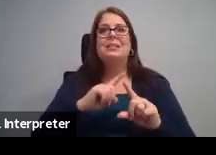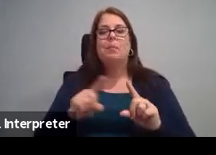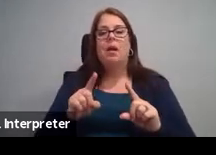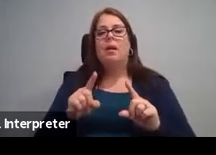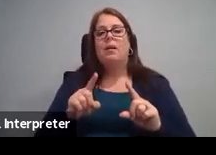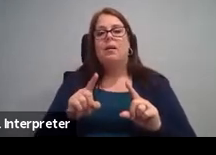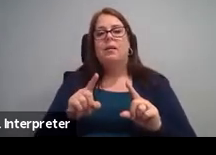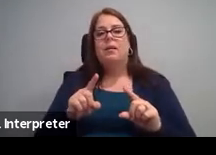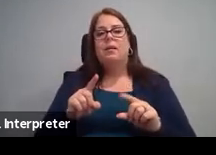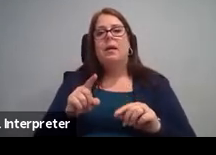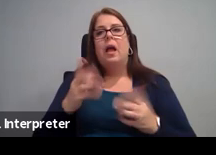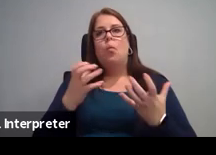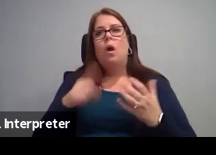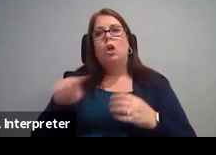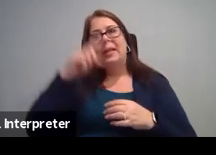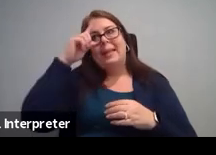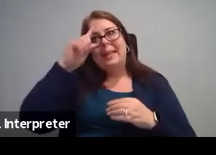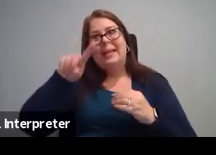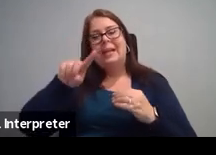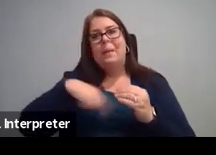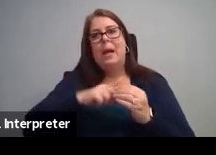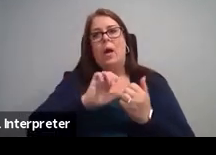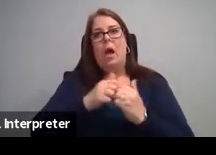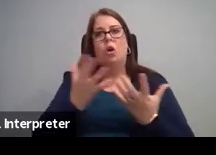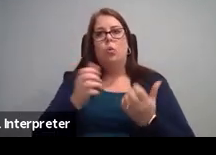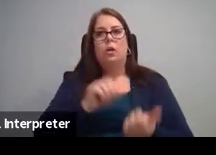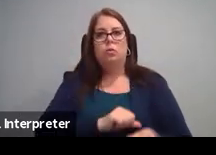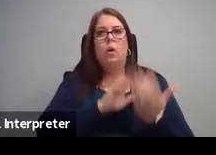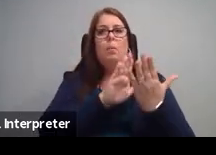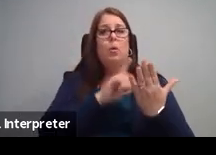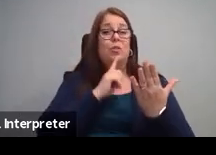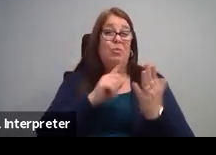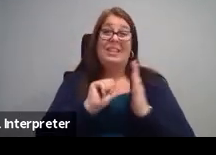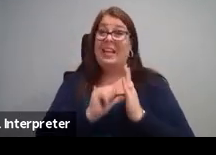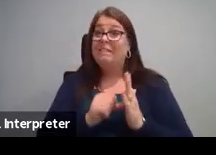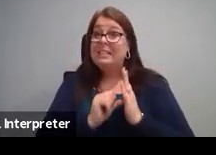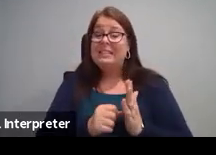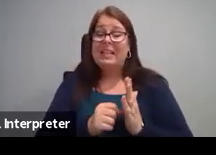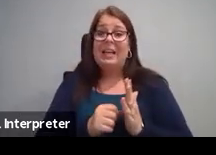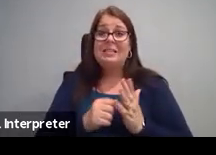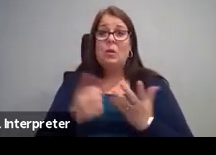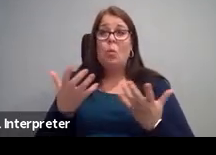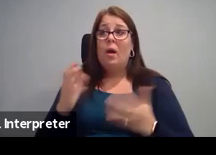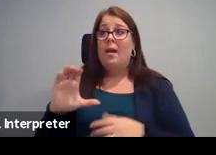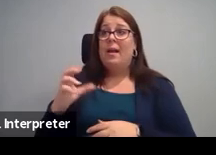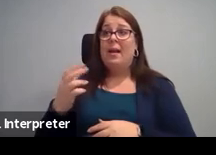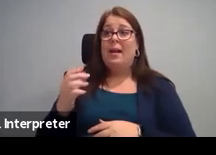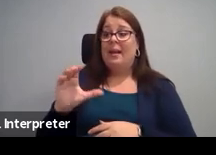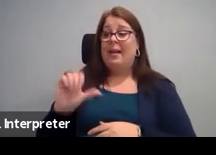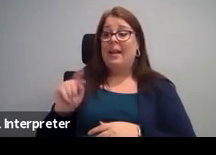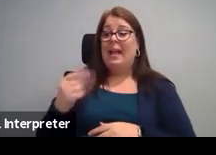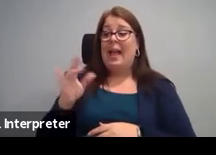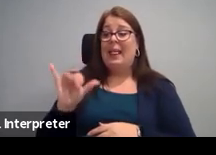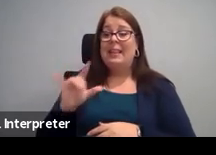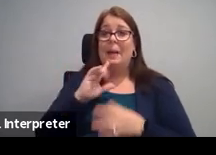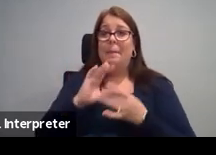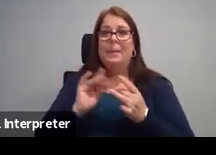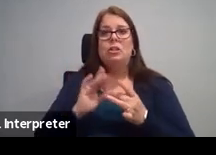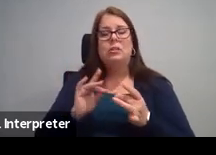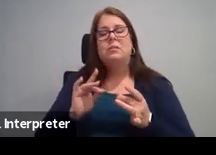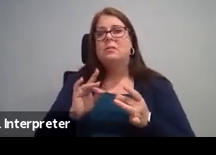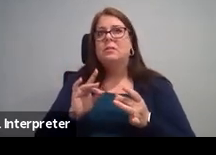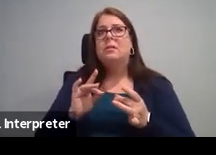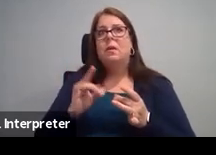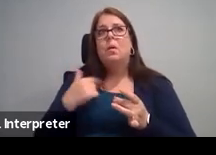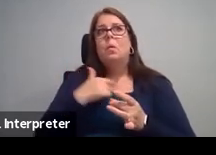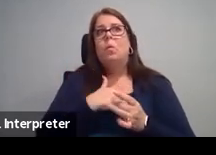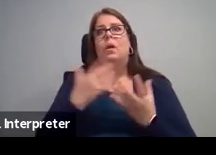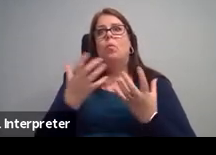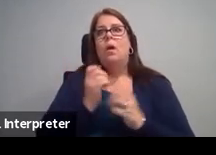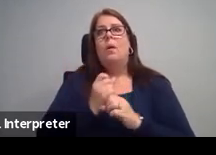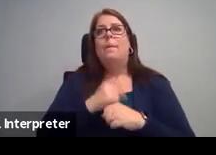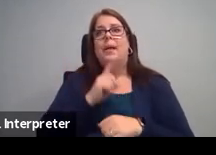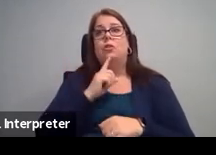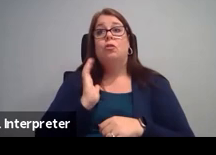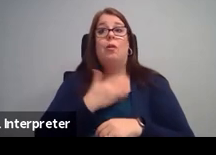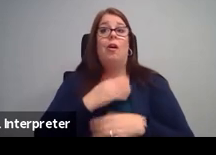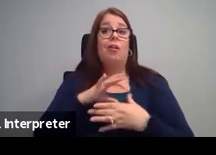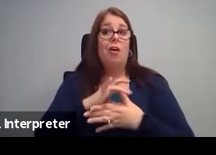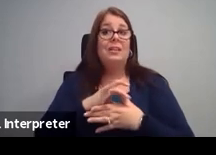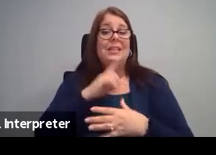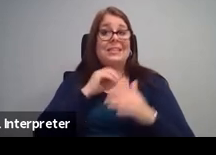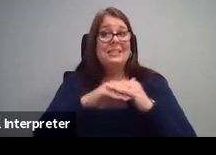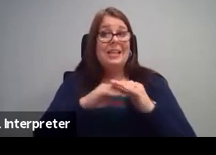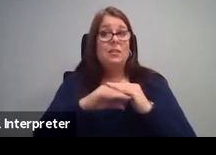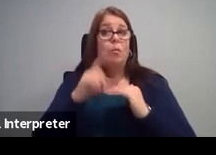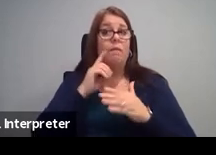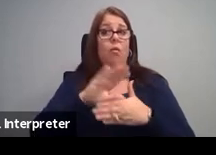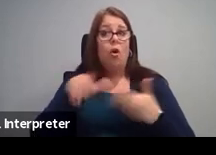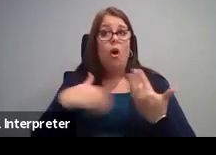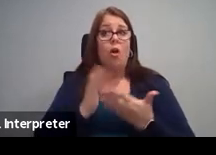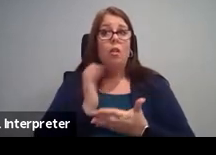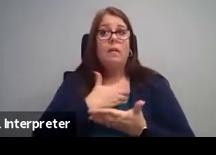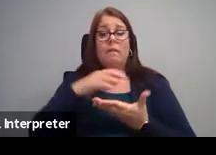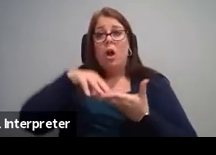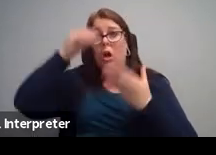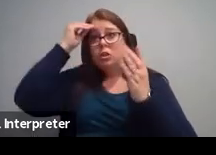Laurie Arnold: How you want to approach it. And again, I, I just want to underscore that what Kathy said it's really important to be thoughtful and, you know, we want to make sure our content is accessible for all of our students for English learners. We want to make sure that